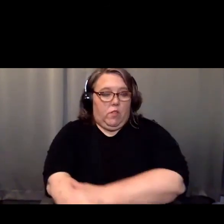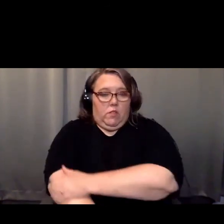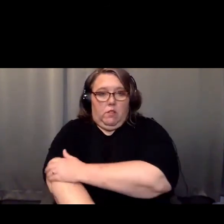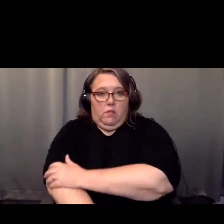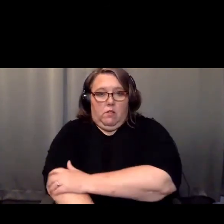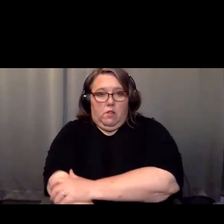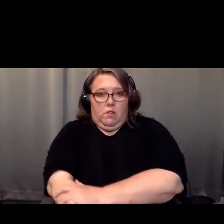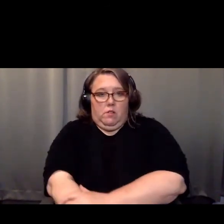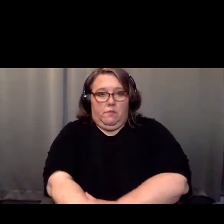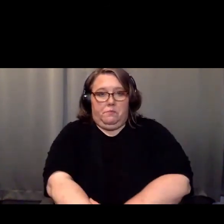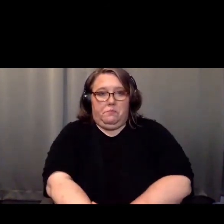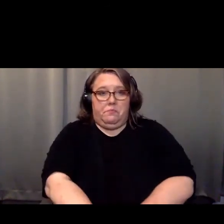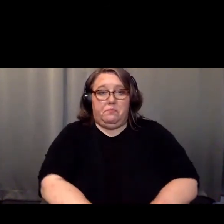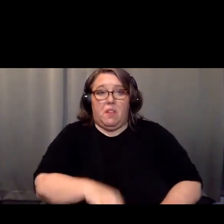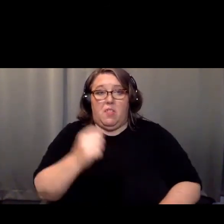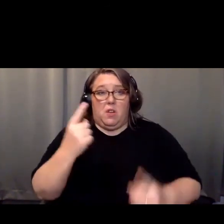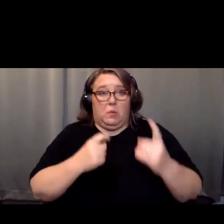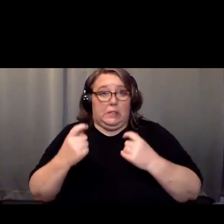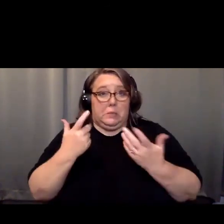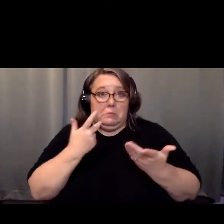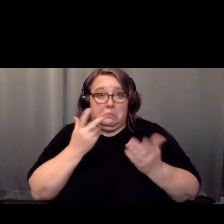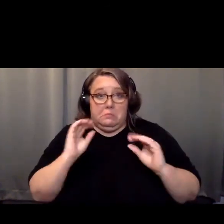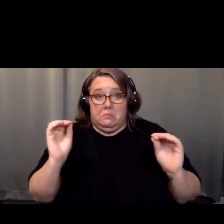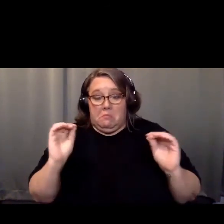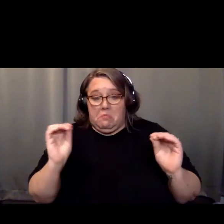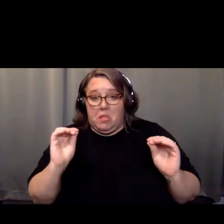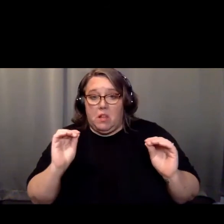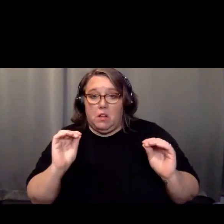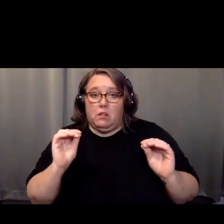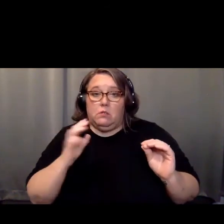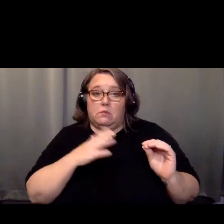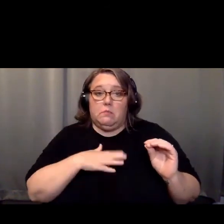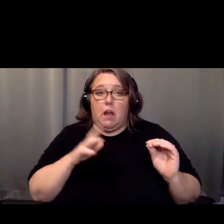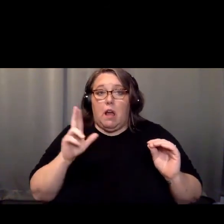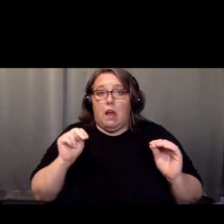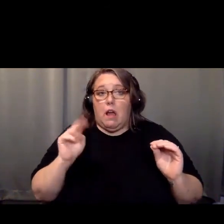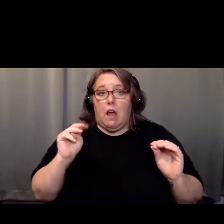[Angelica] I don't see any other questions. Again, feel free to unmute yourself